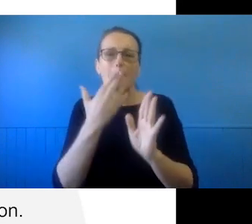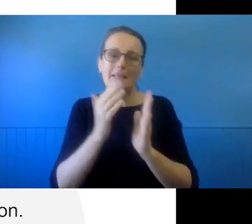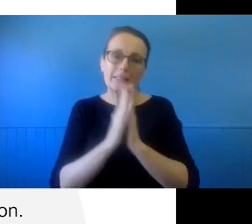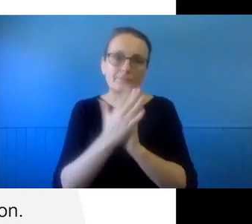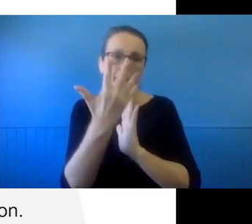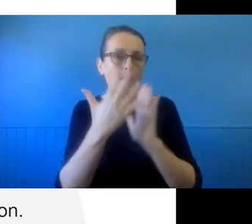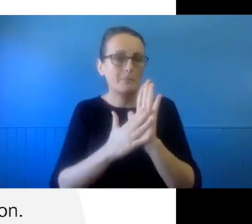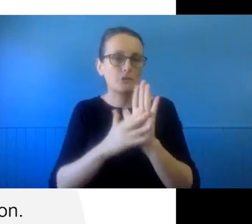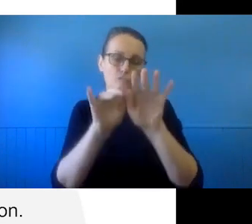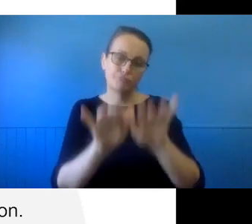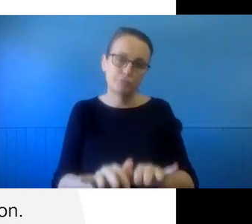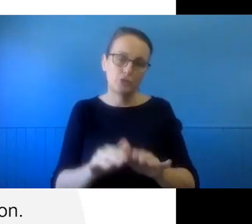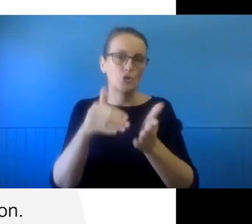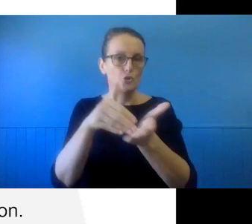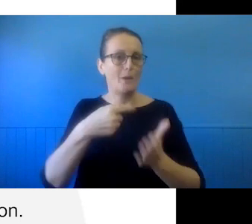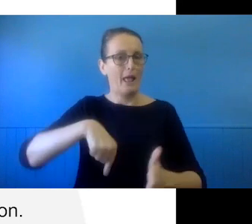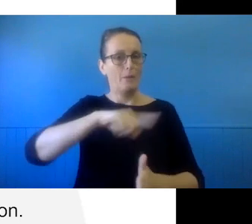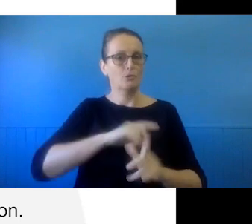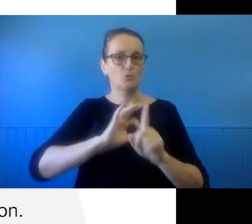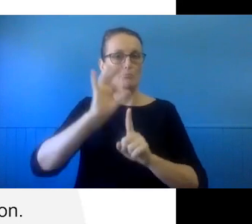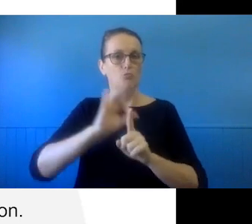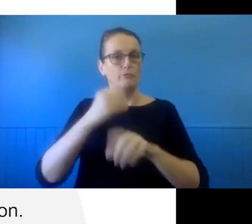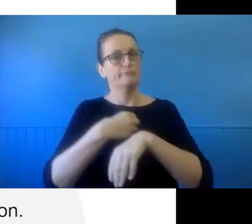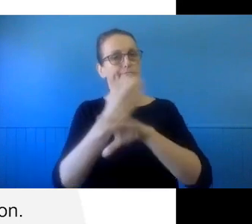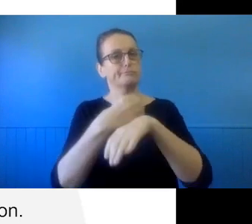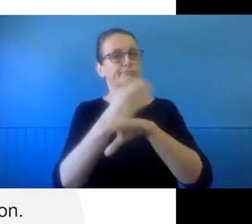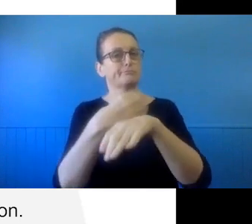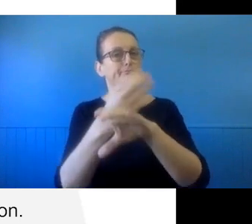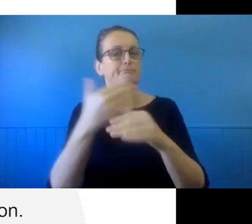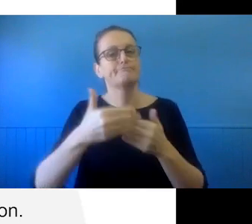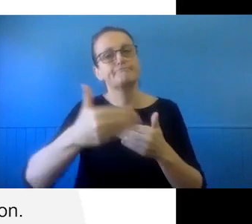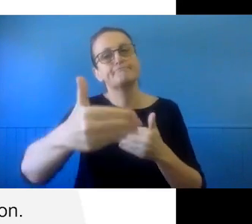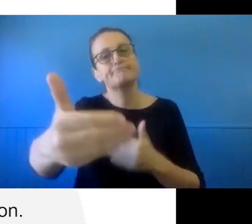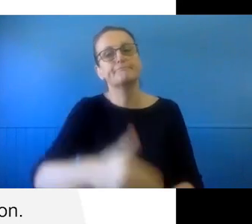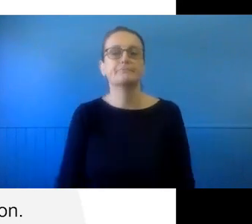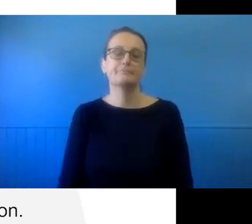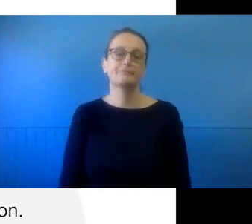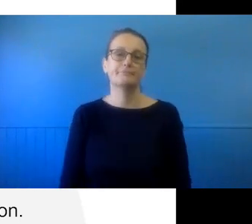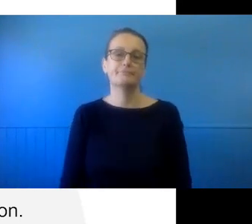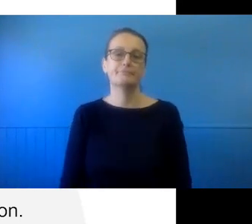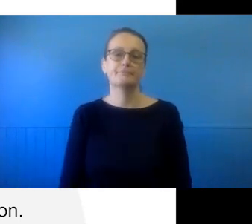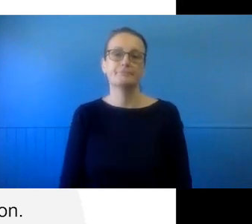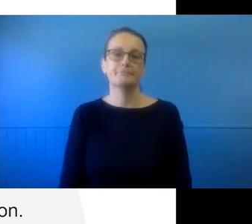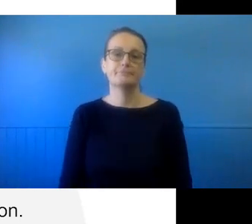this out to help us improve the series for you. So now on screen is